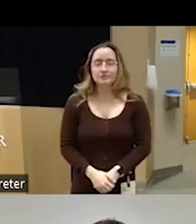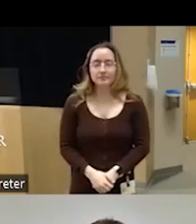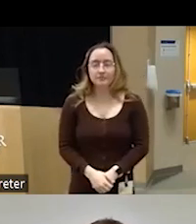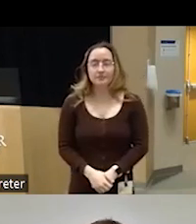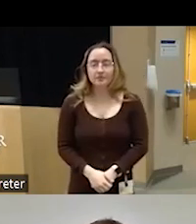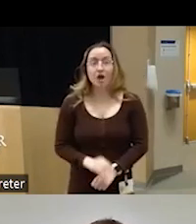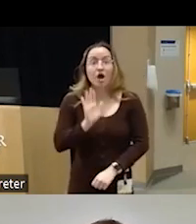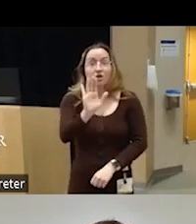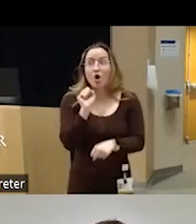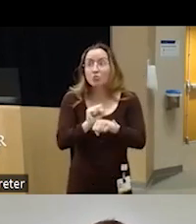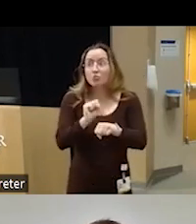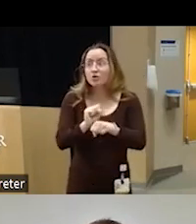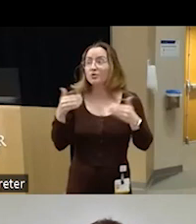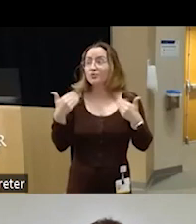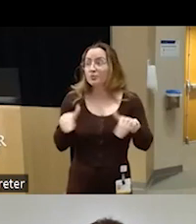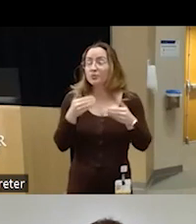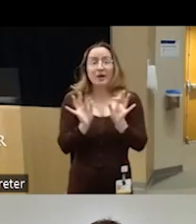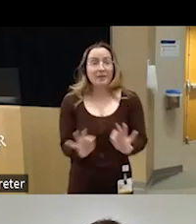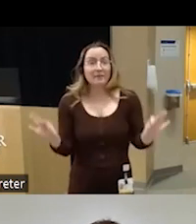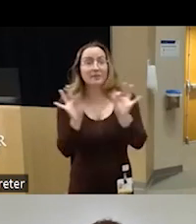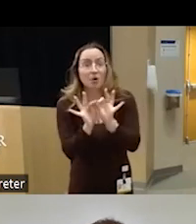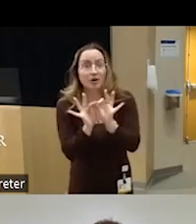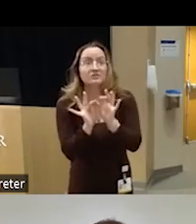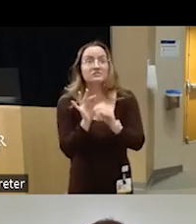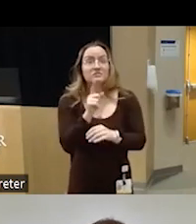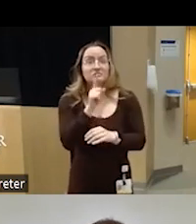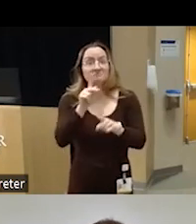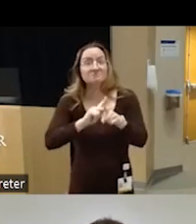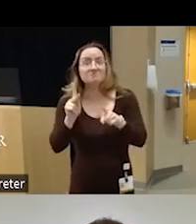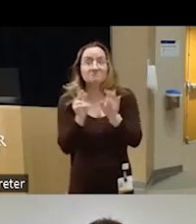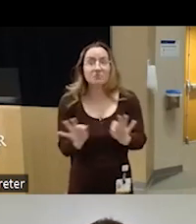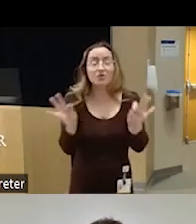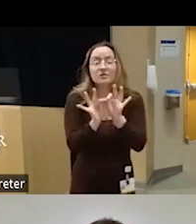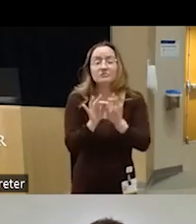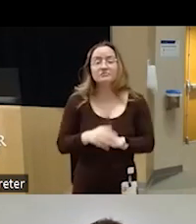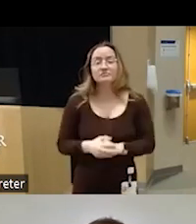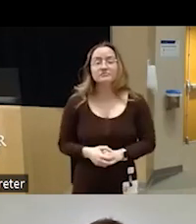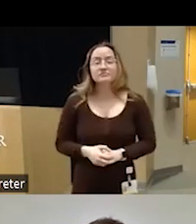in the department. I also know that many of the viewers will be in the trenches. So